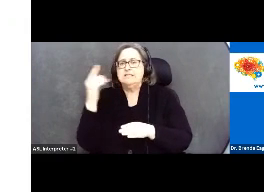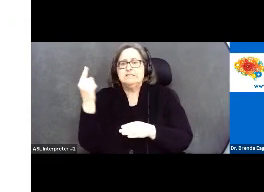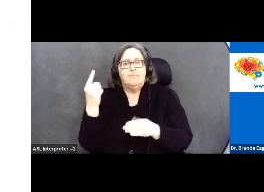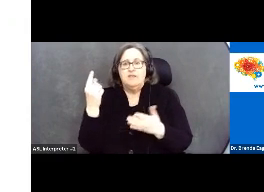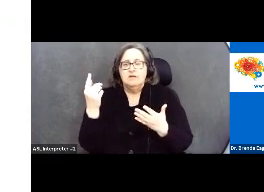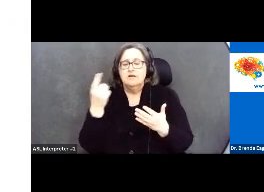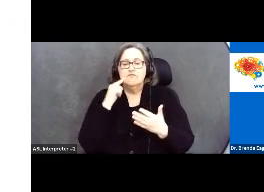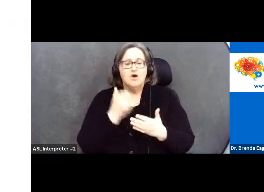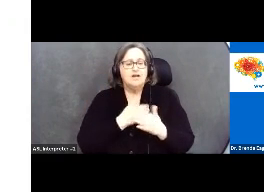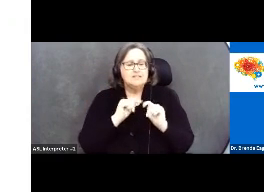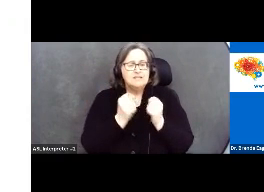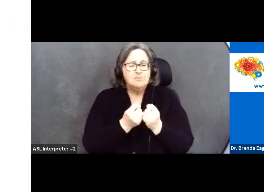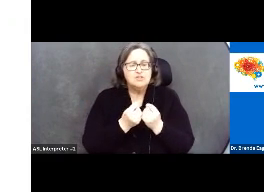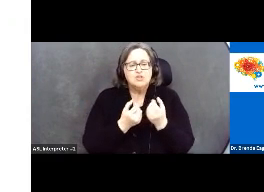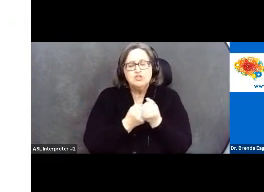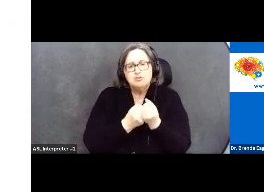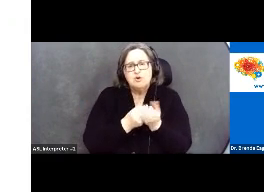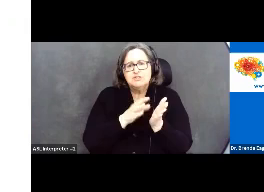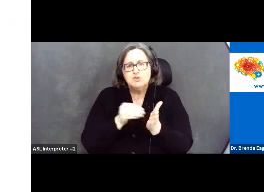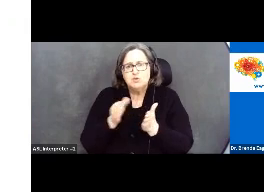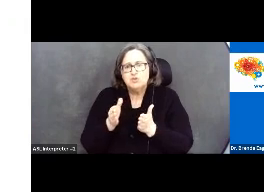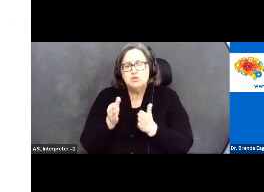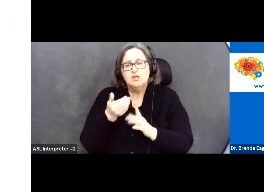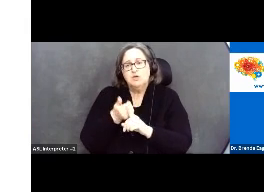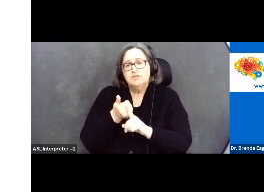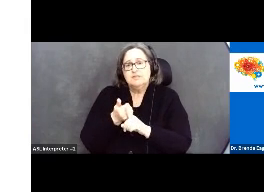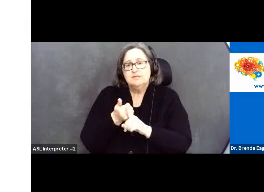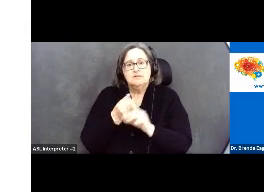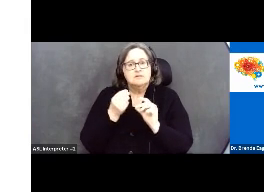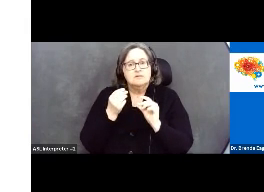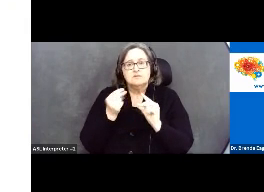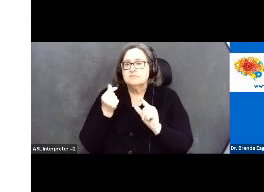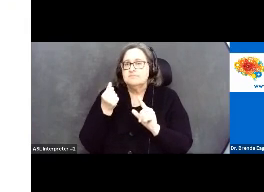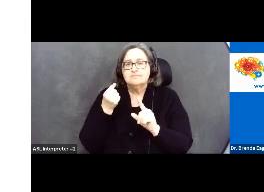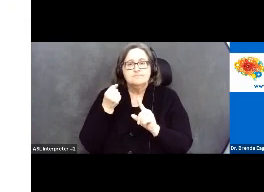teams to support students who are suddenly finding themselves in virtual learning.